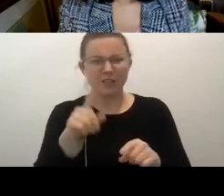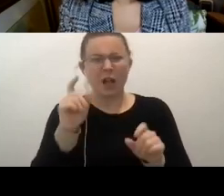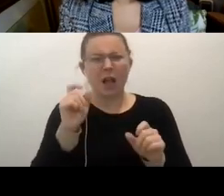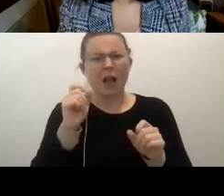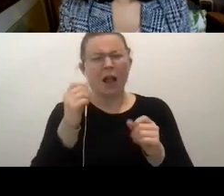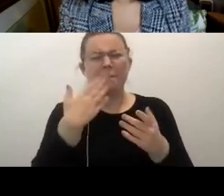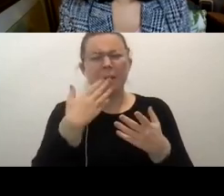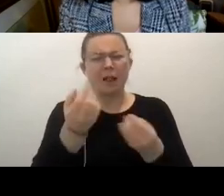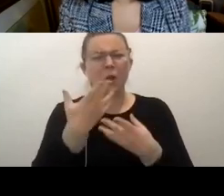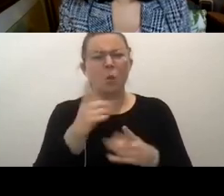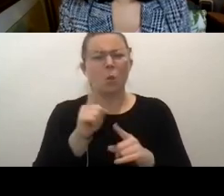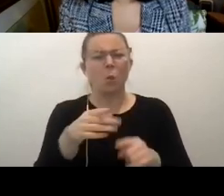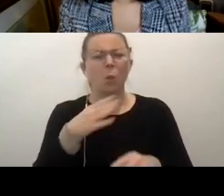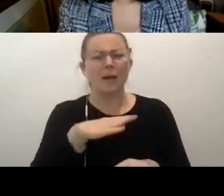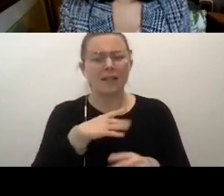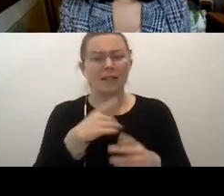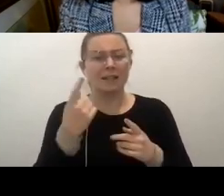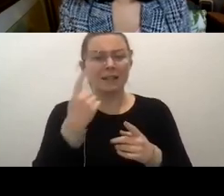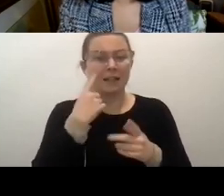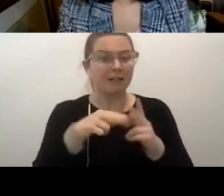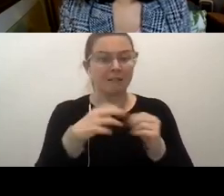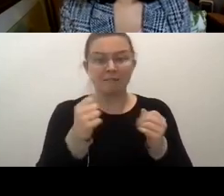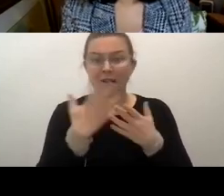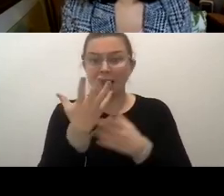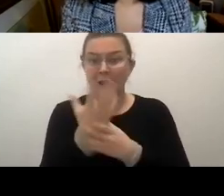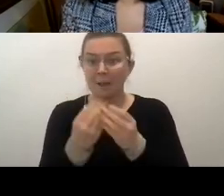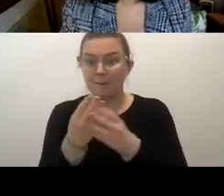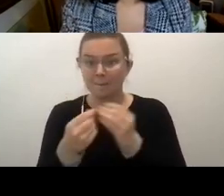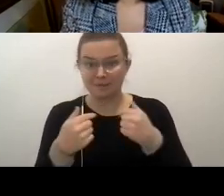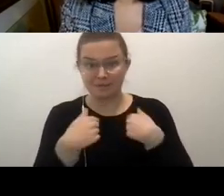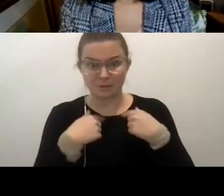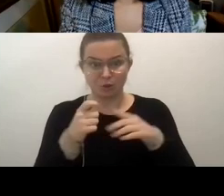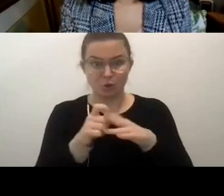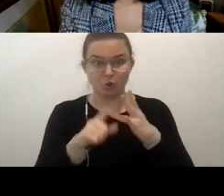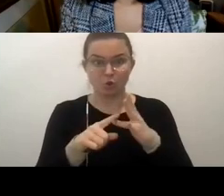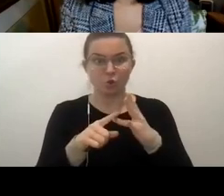us know if there are any gaps right now that need addressing, because it would be very